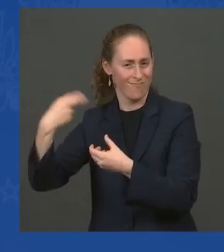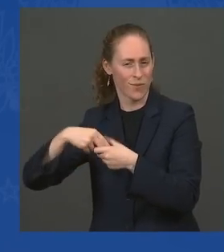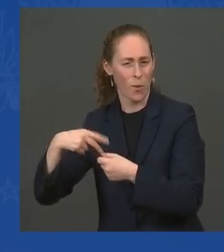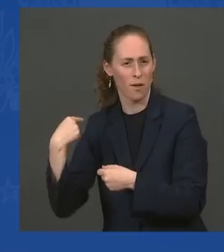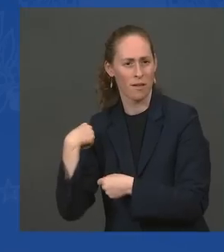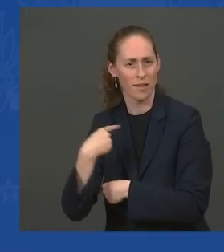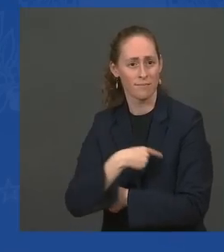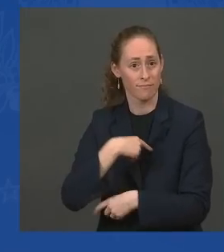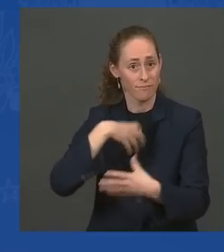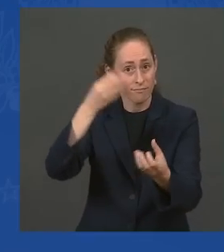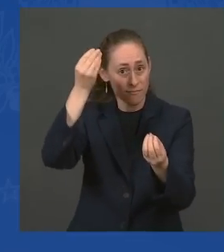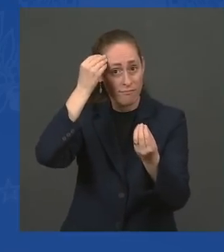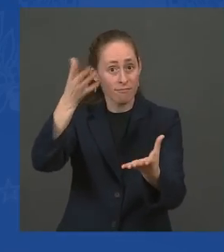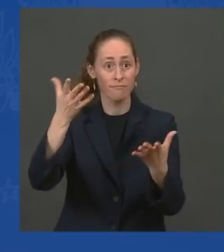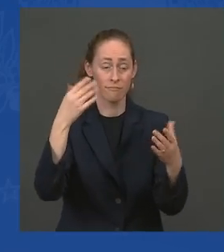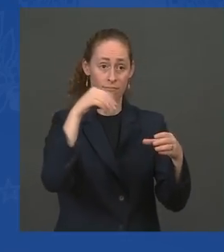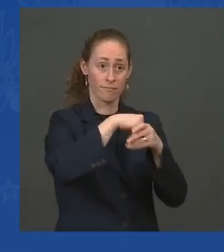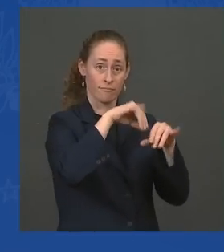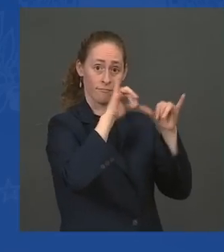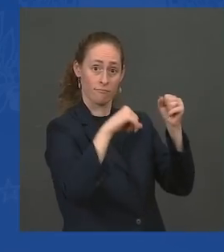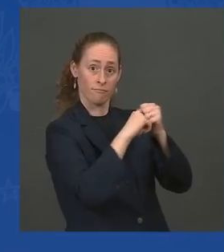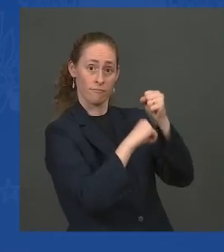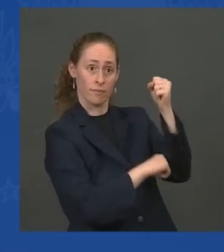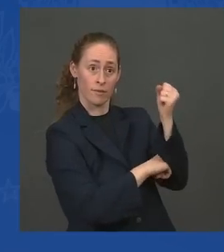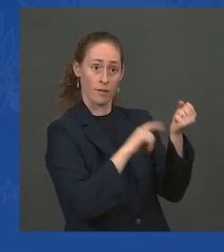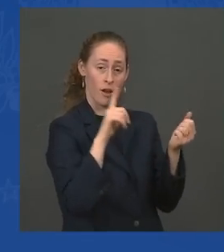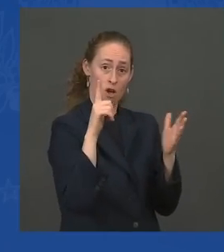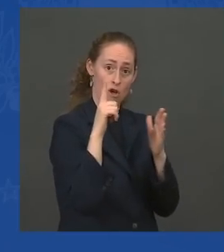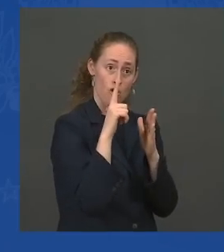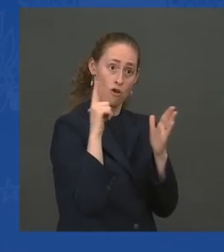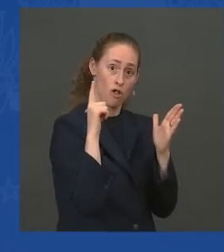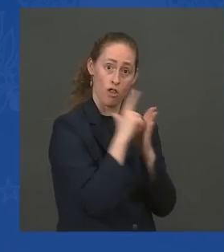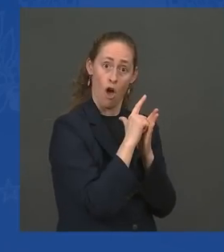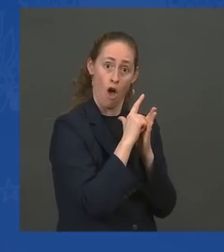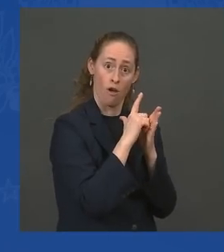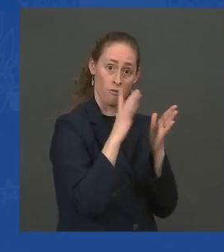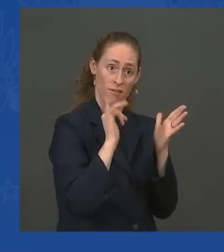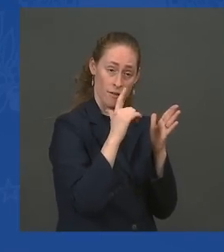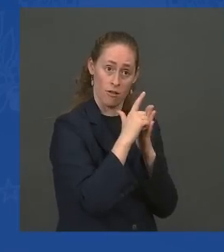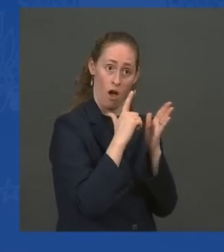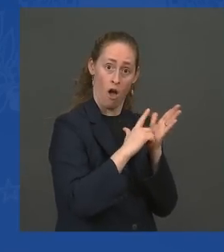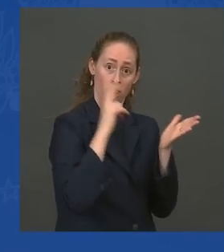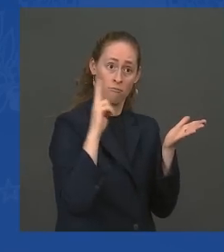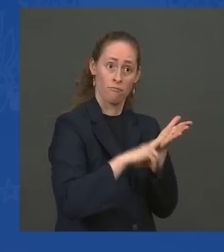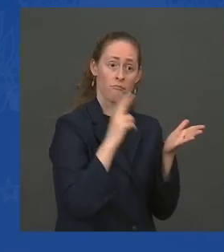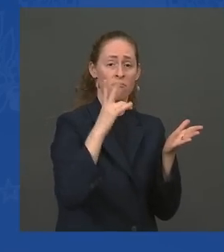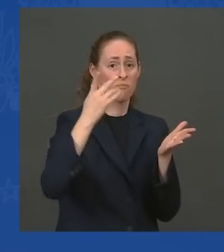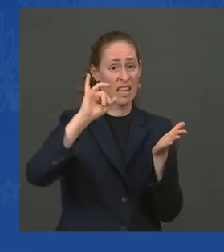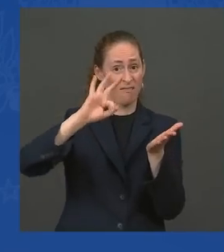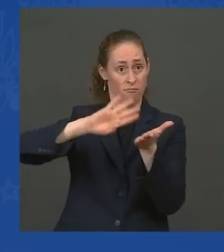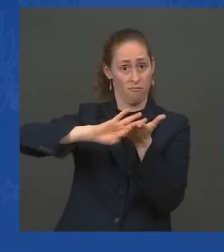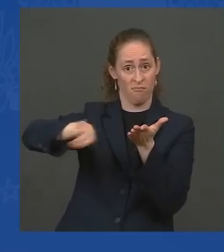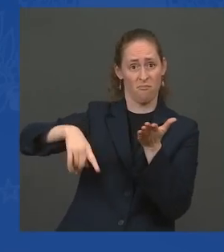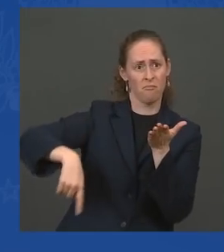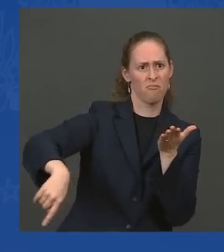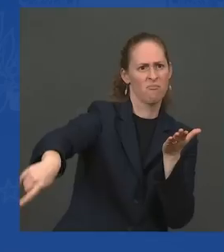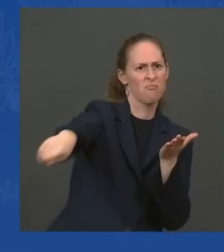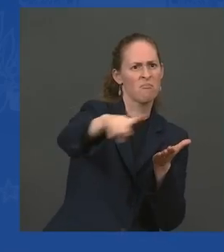on Monday would not be possible without the Michigan congressional delegation. That's not hyperbole. Debbie Stabenow –- once again,